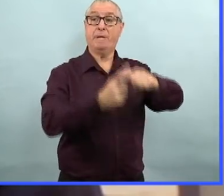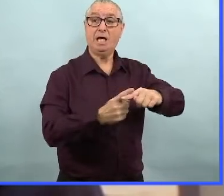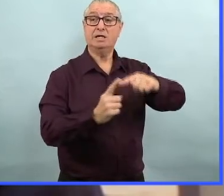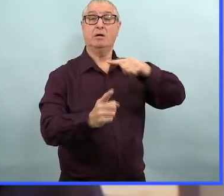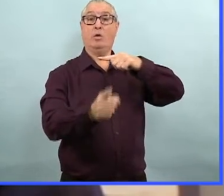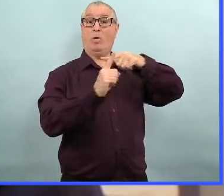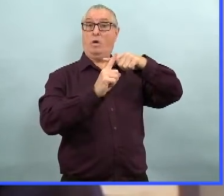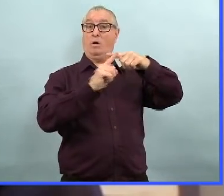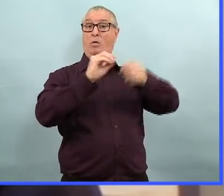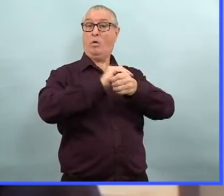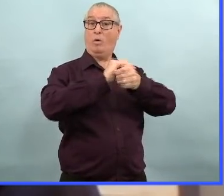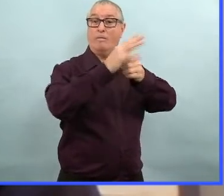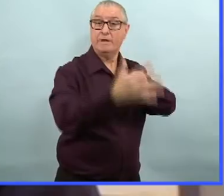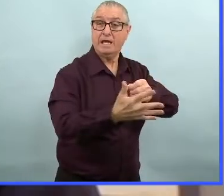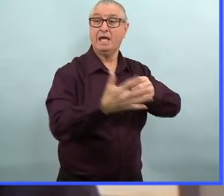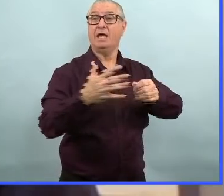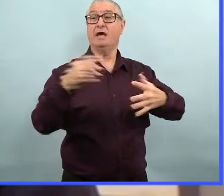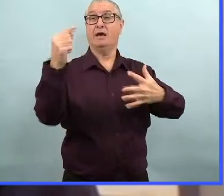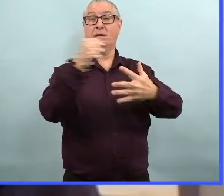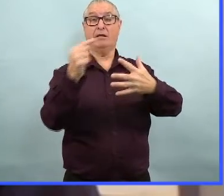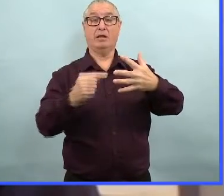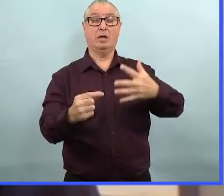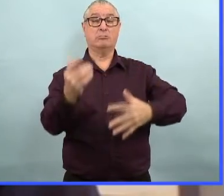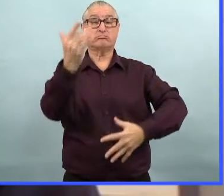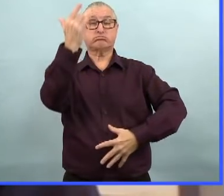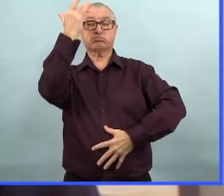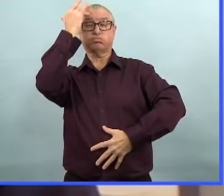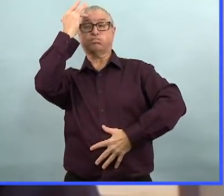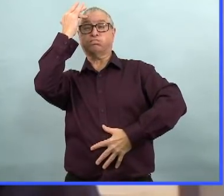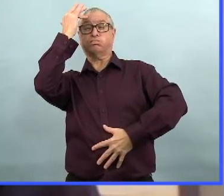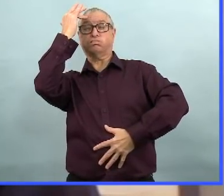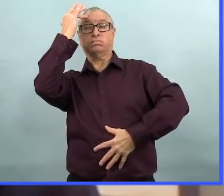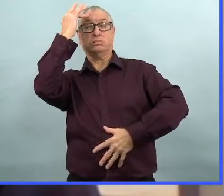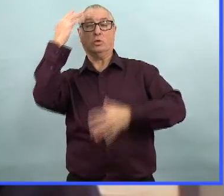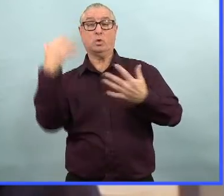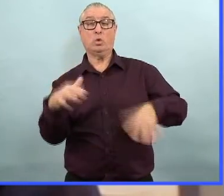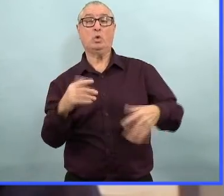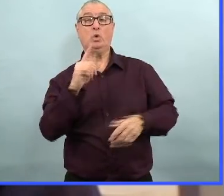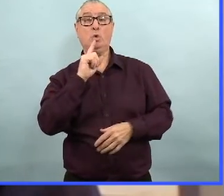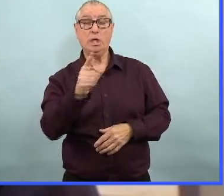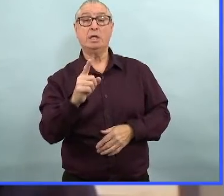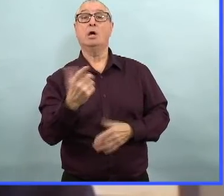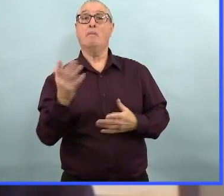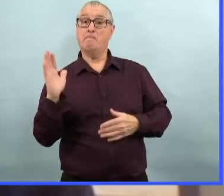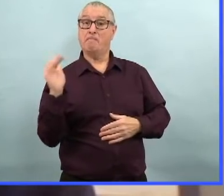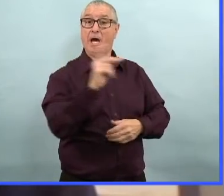some jurisdictions that have uh you know needed to resort in some circumstances that even test